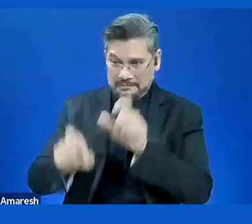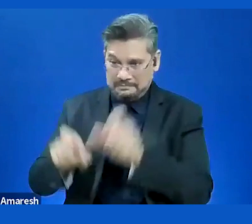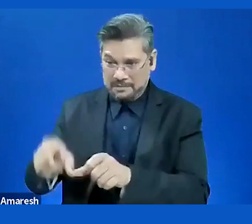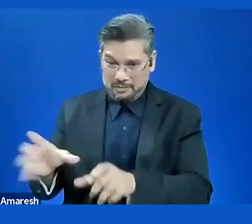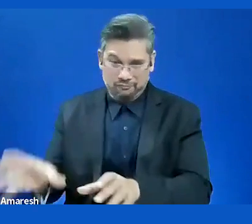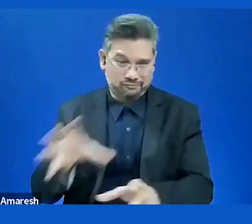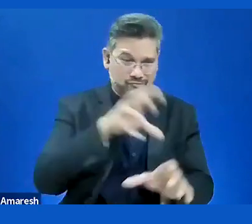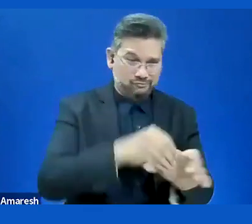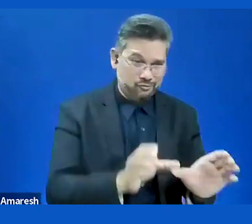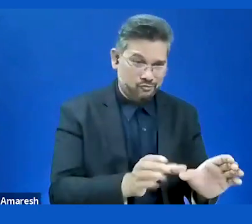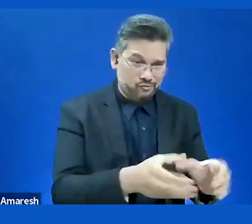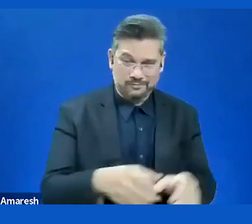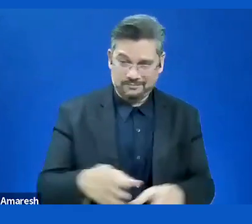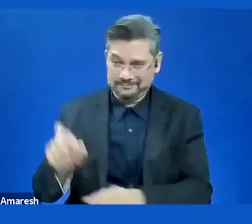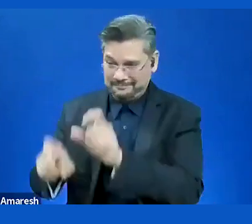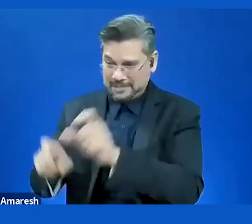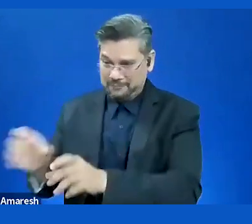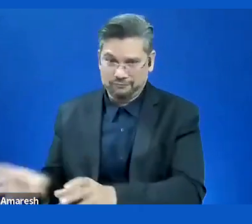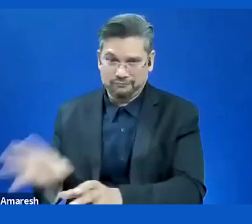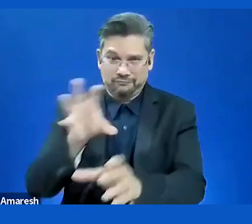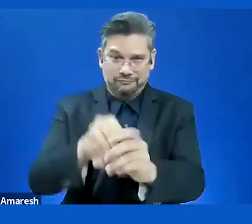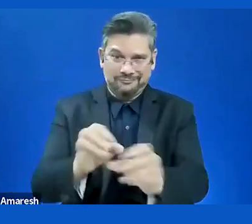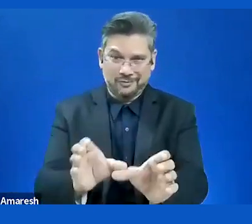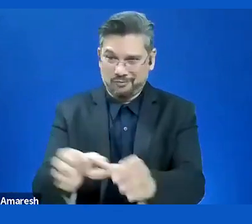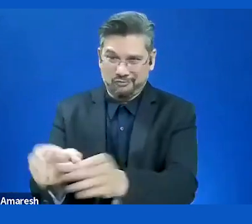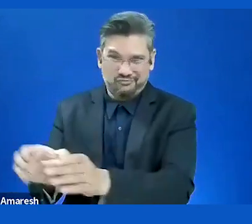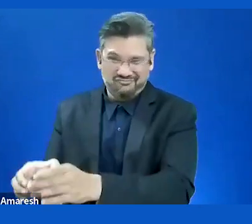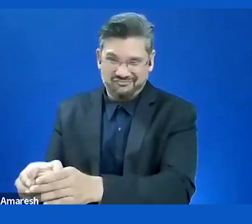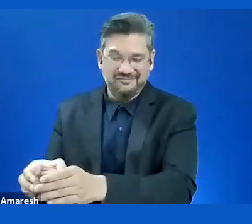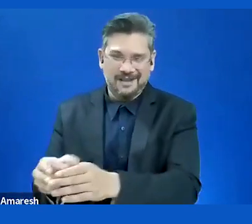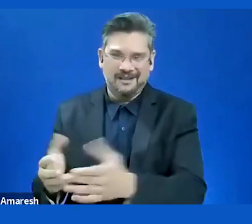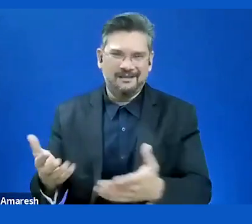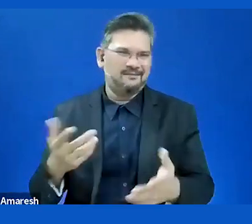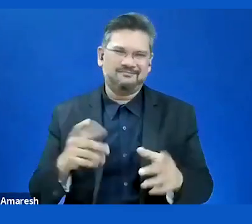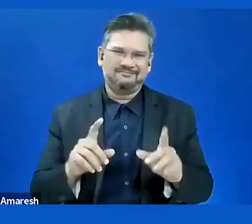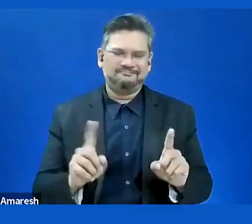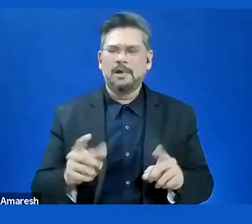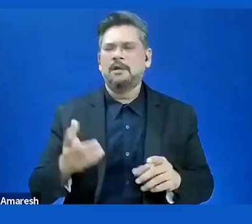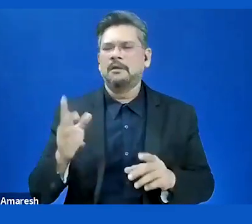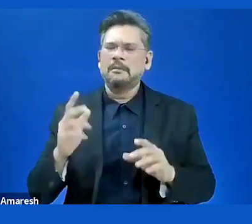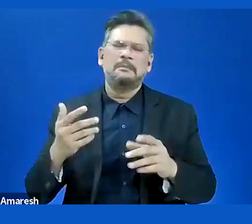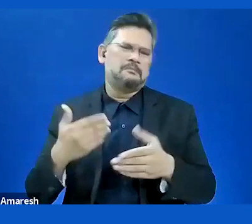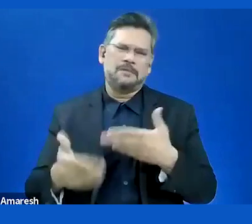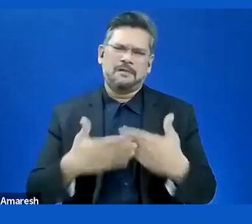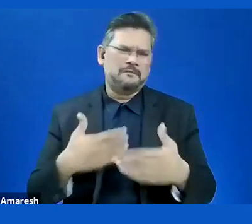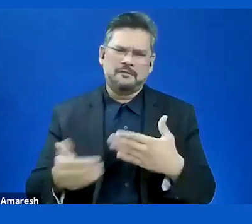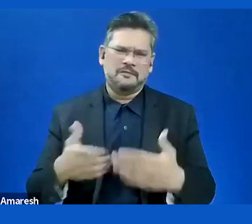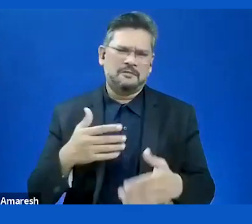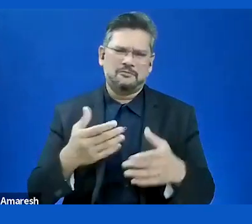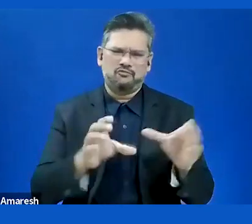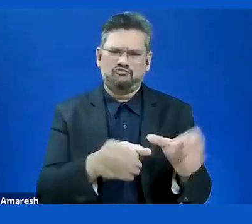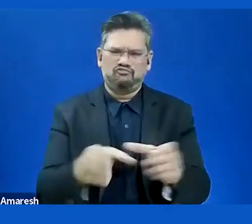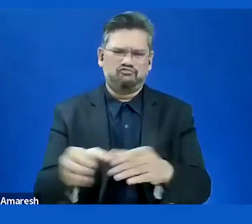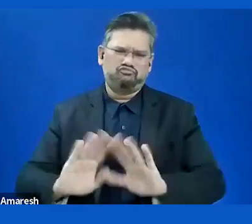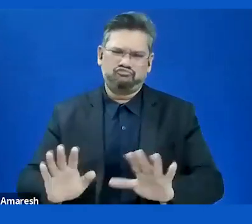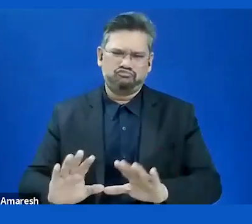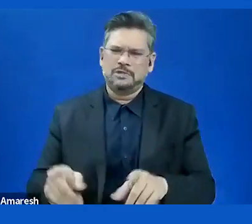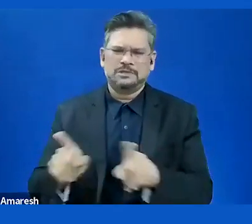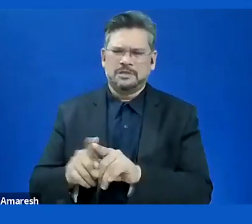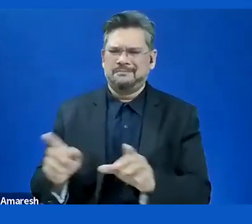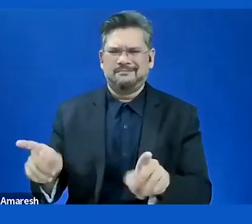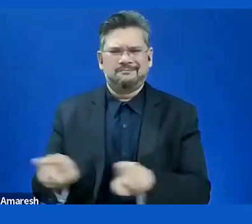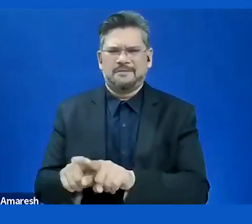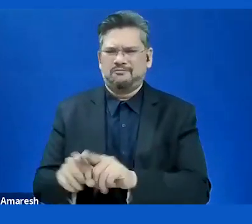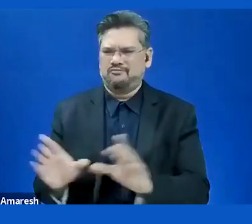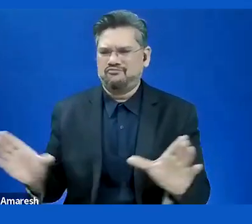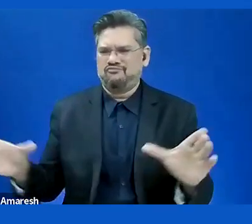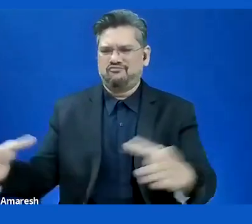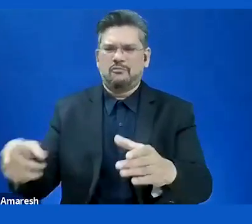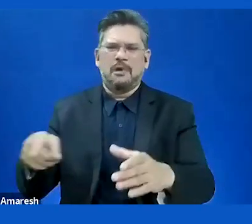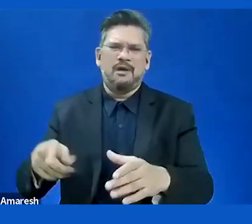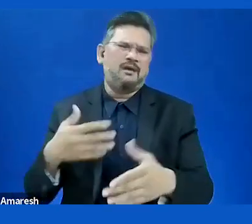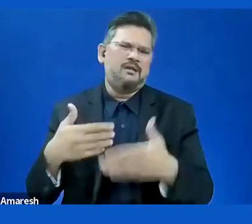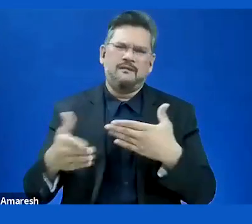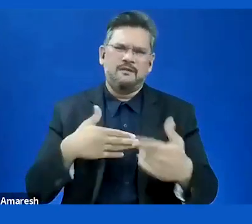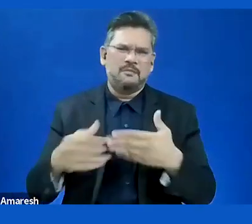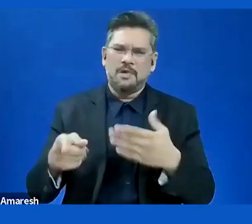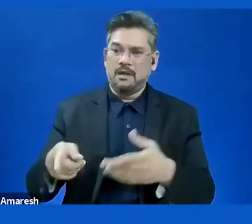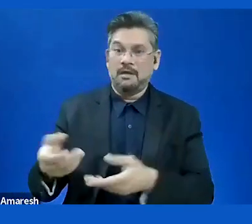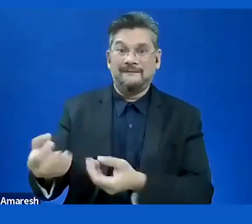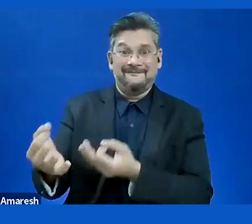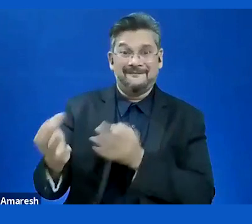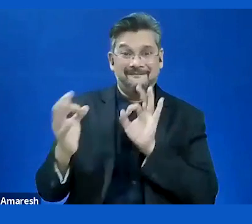is beneficial. We get really good findings. But we should somehow try to cover as much as possible